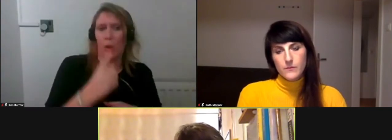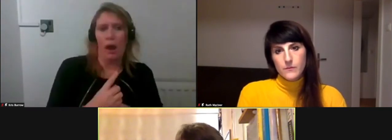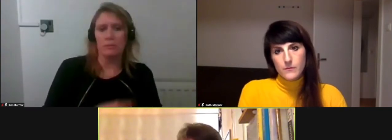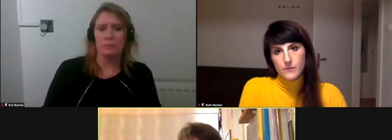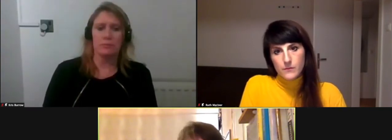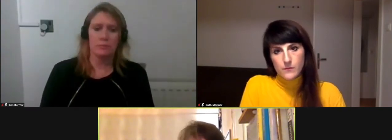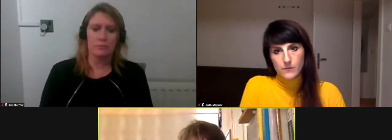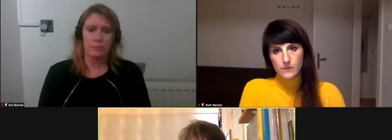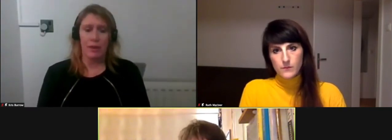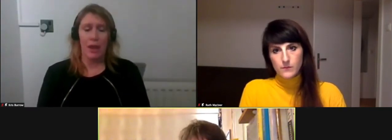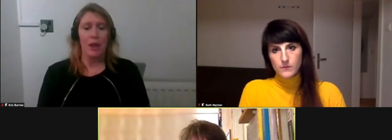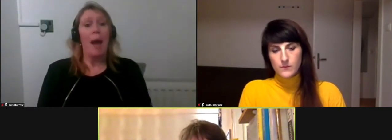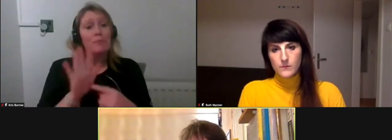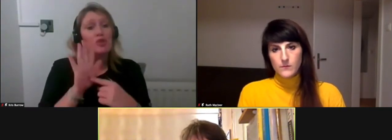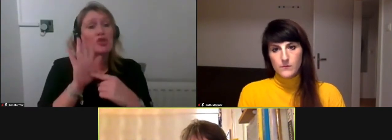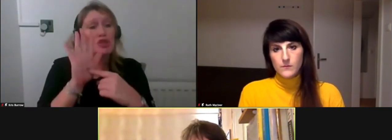of props though, first of all, because you